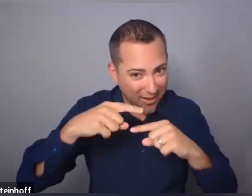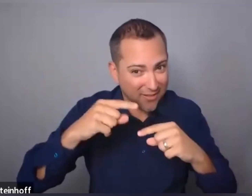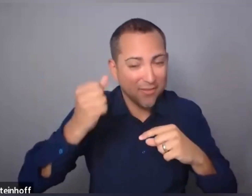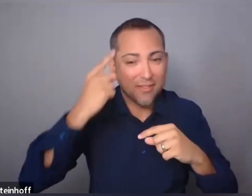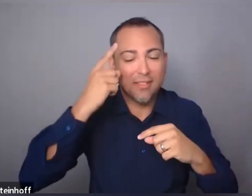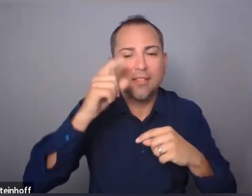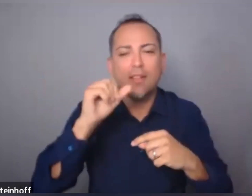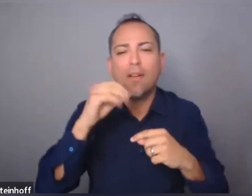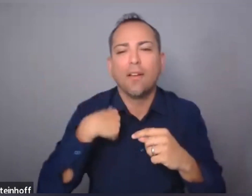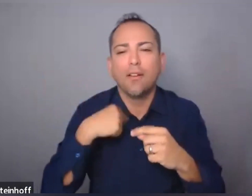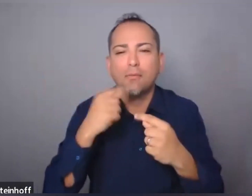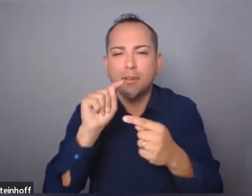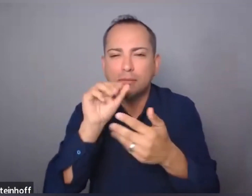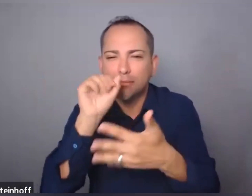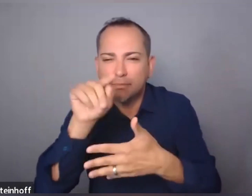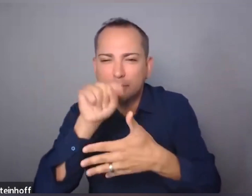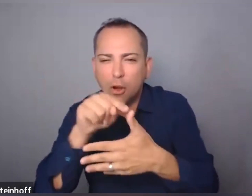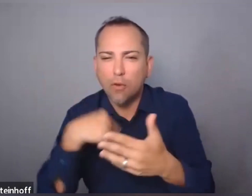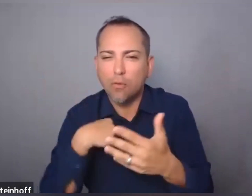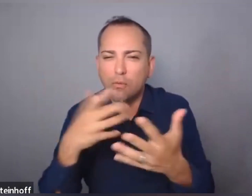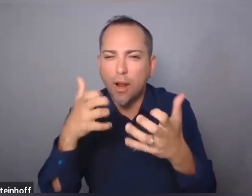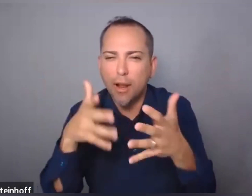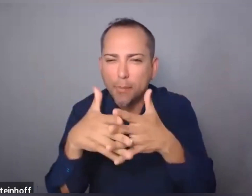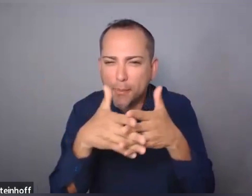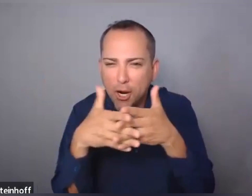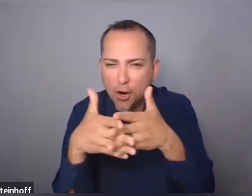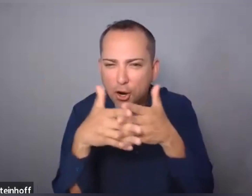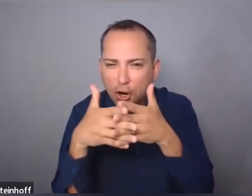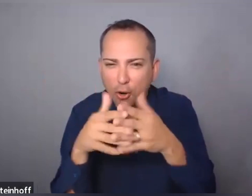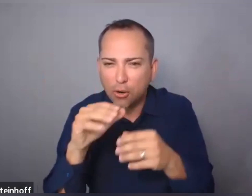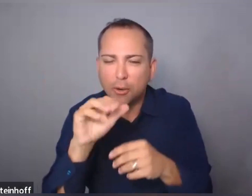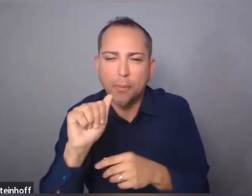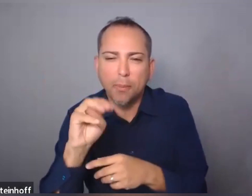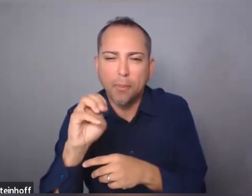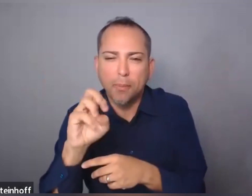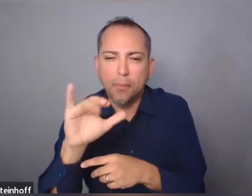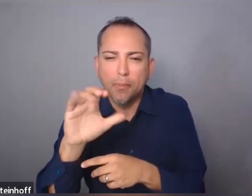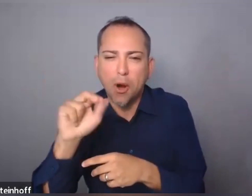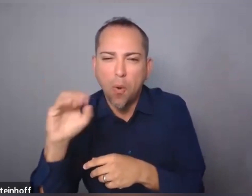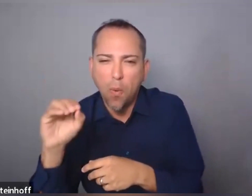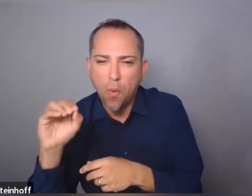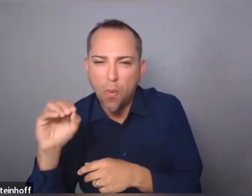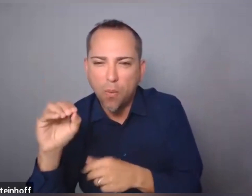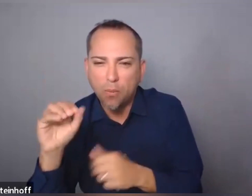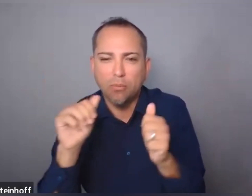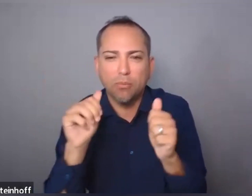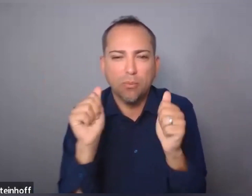and some people understand my sign. and then I kinda say, you know, well, I want an Americano,